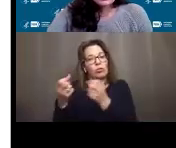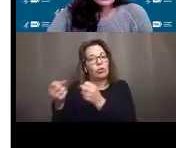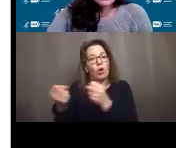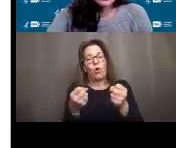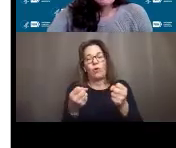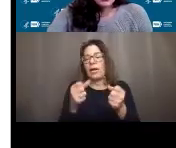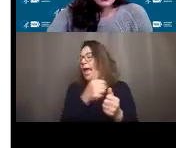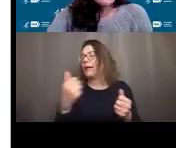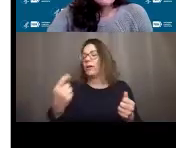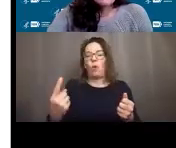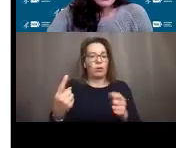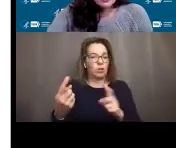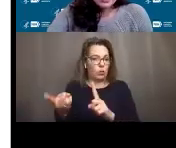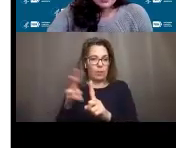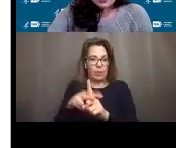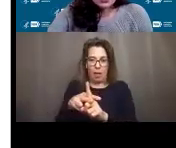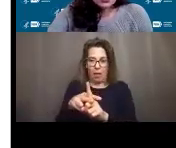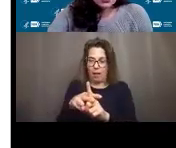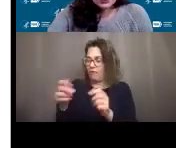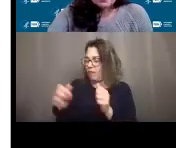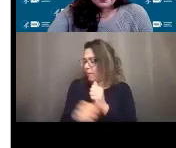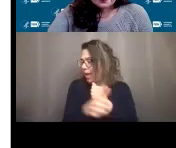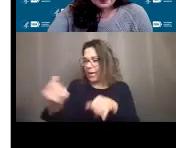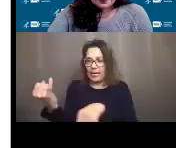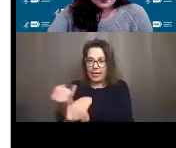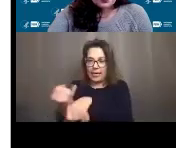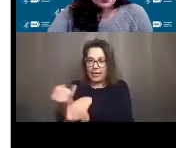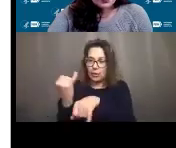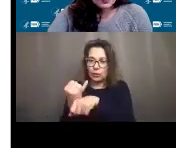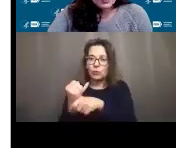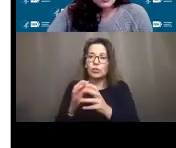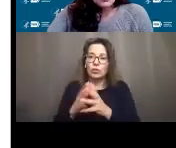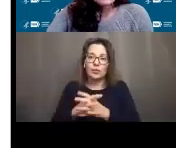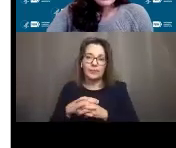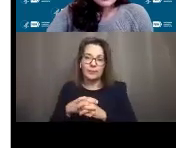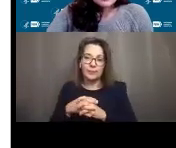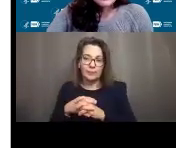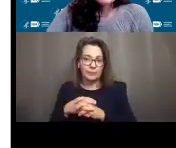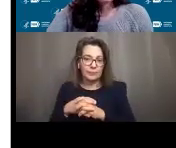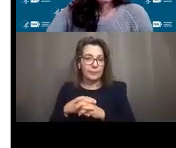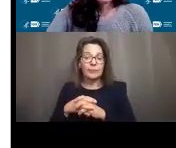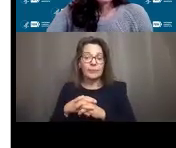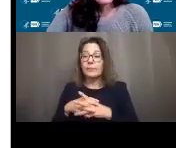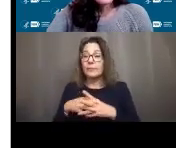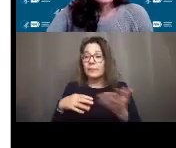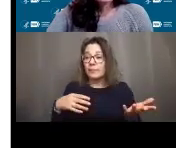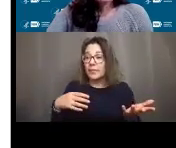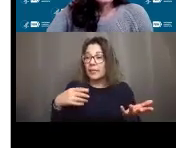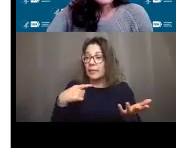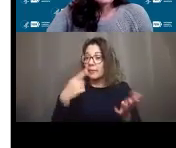I mentioned earlier the Early Independence Award, so this is for exceptional junior scientists